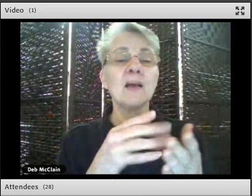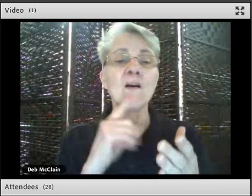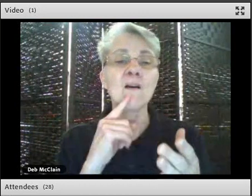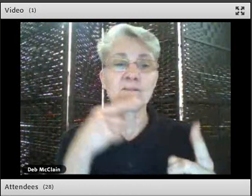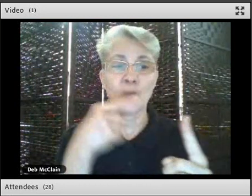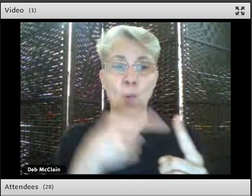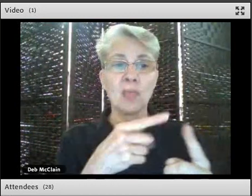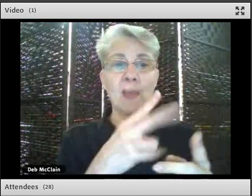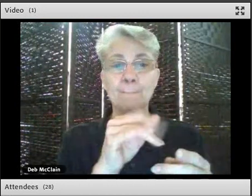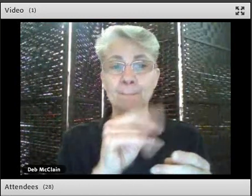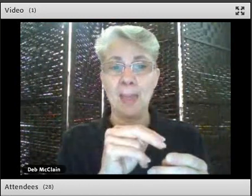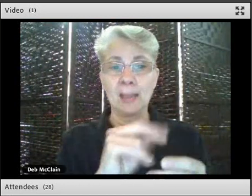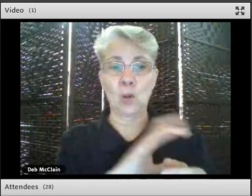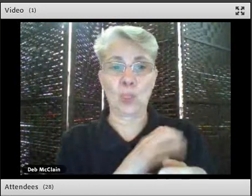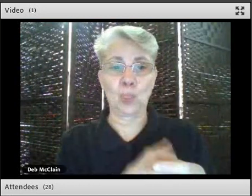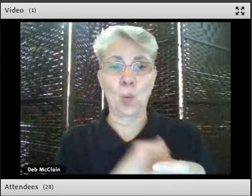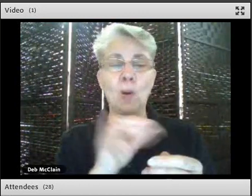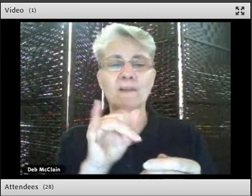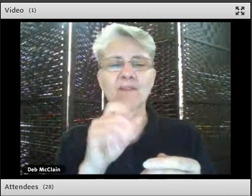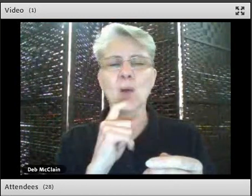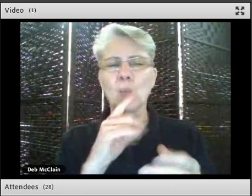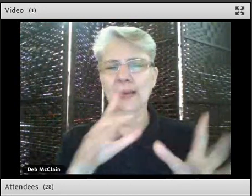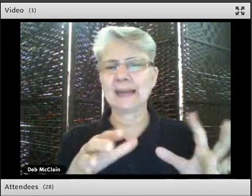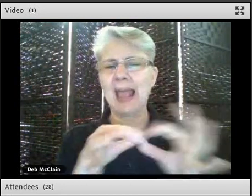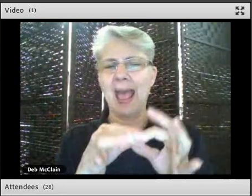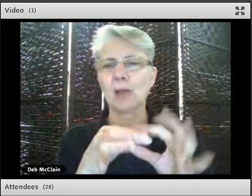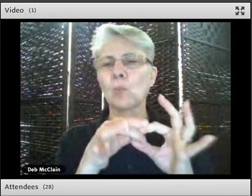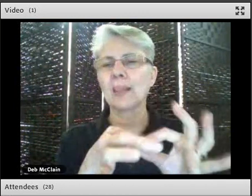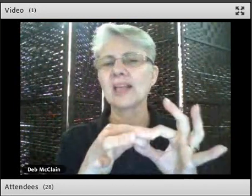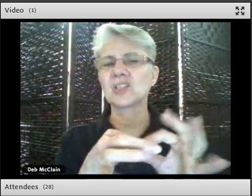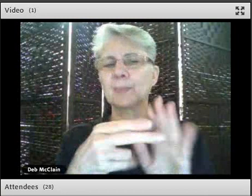The relationship designators are defined in Appendix I.